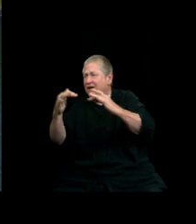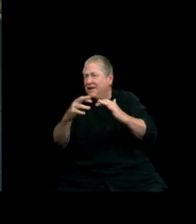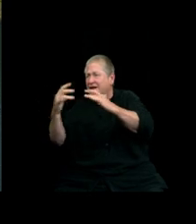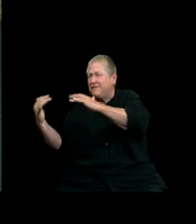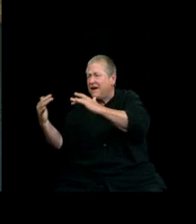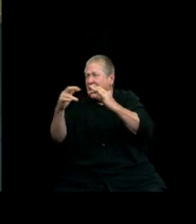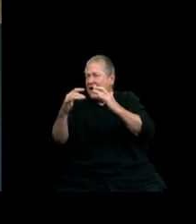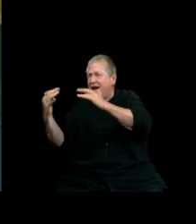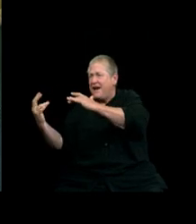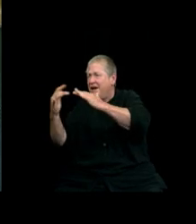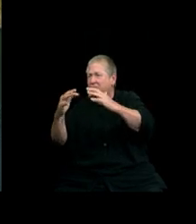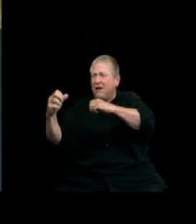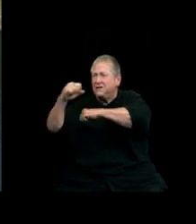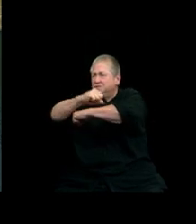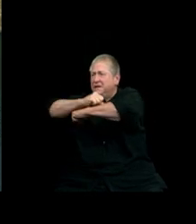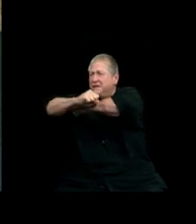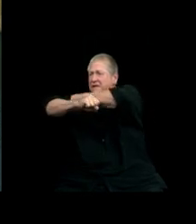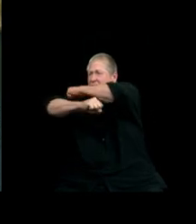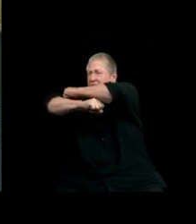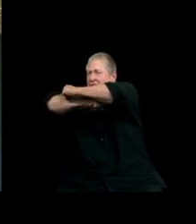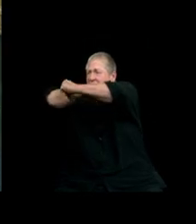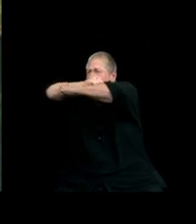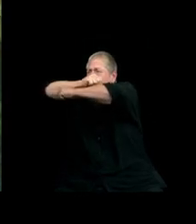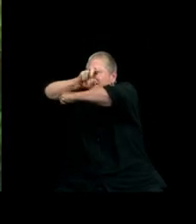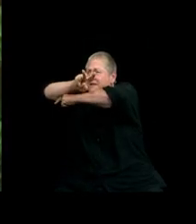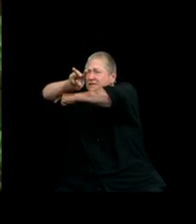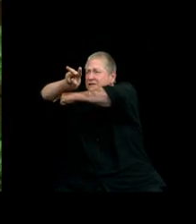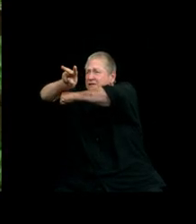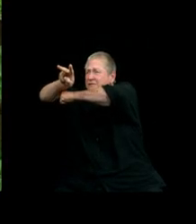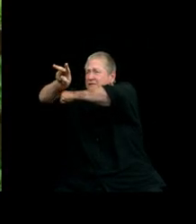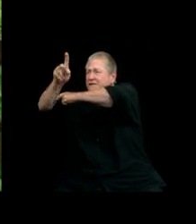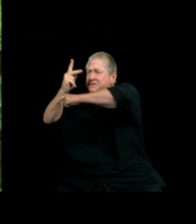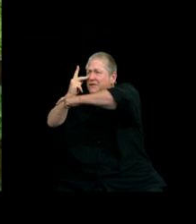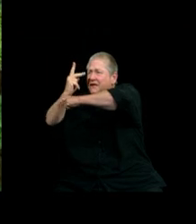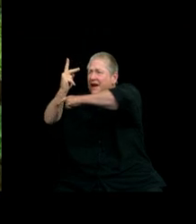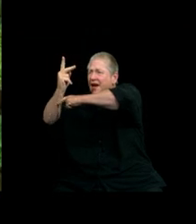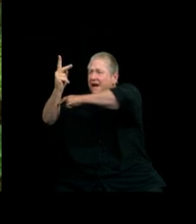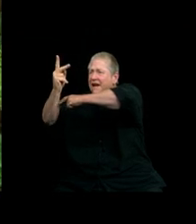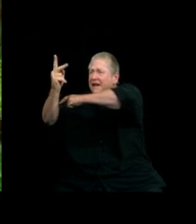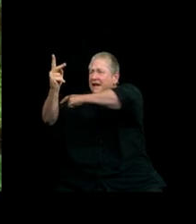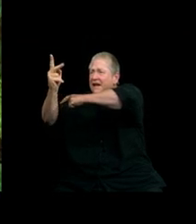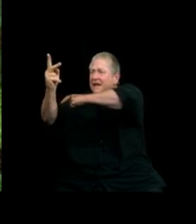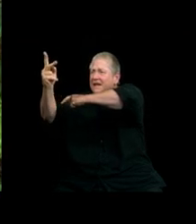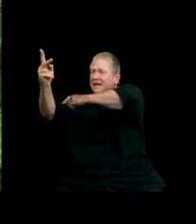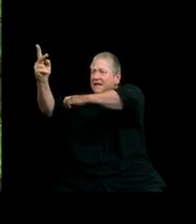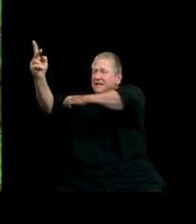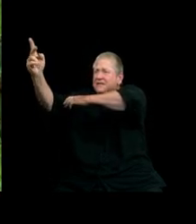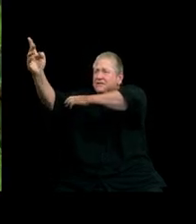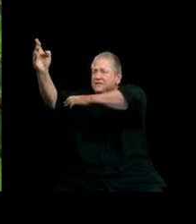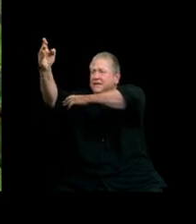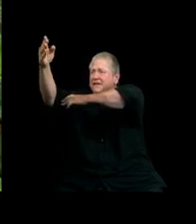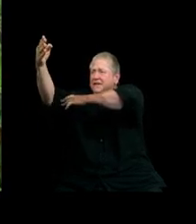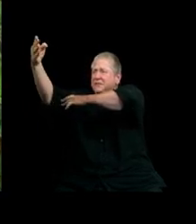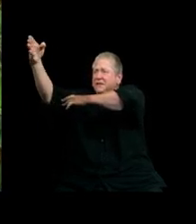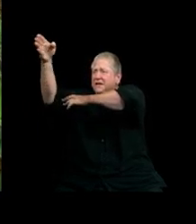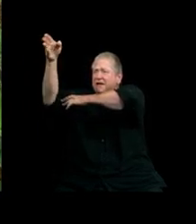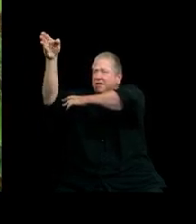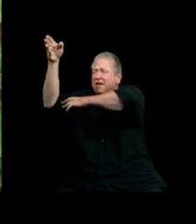O'er the ramparts we watched were so gallantly streaming